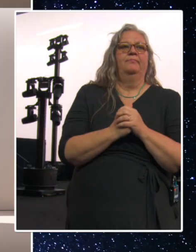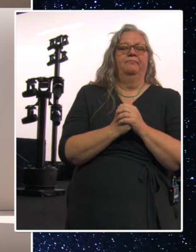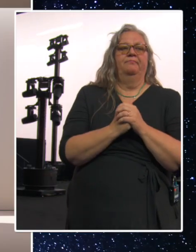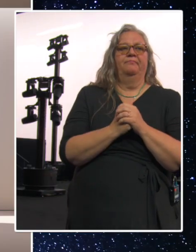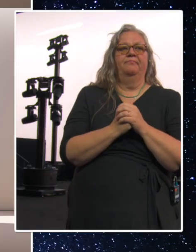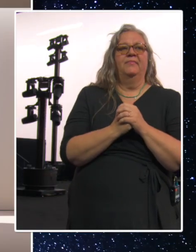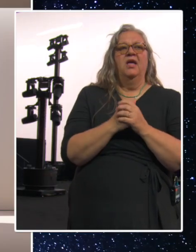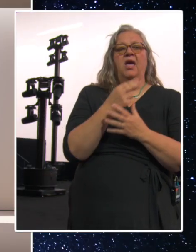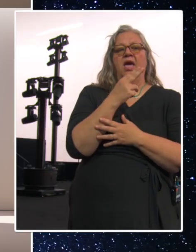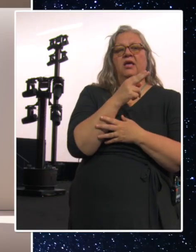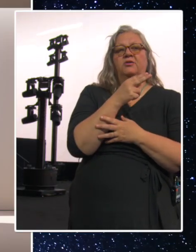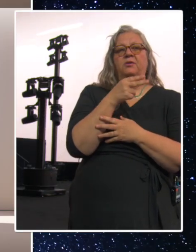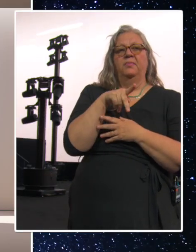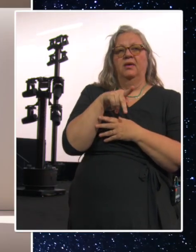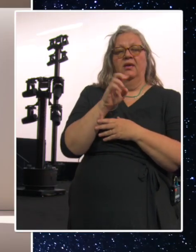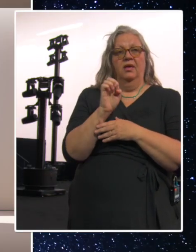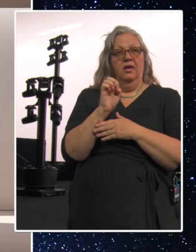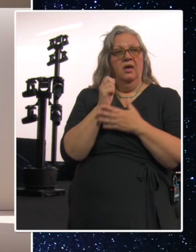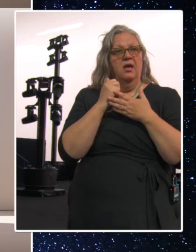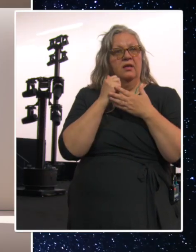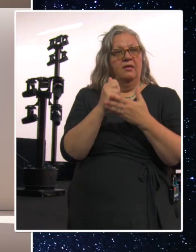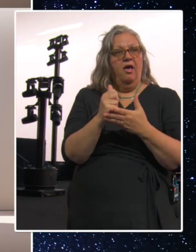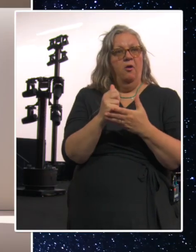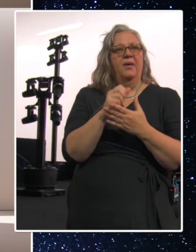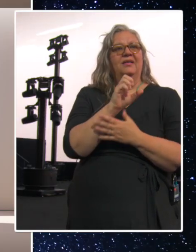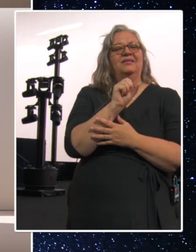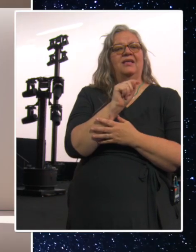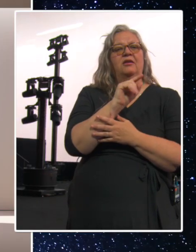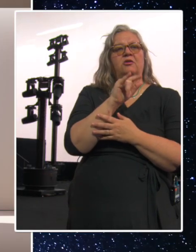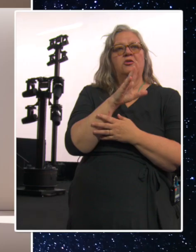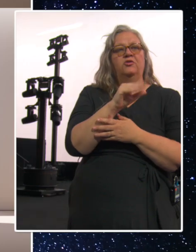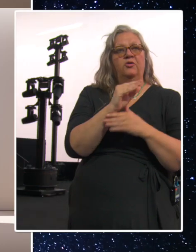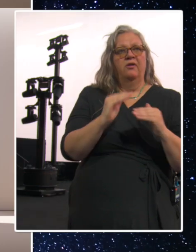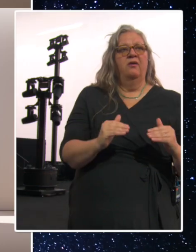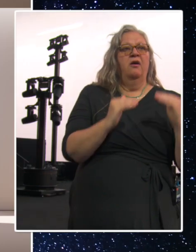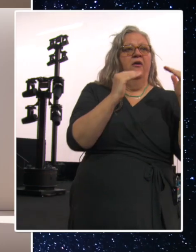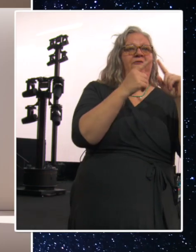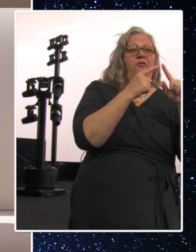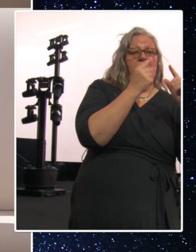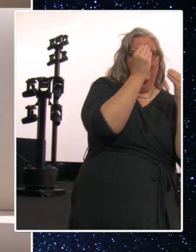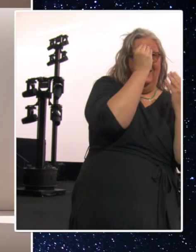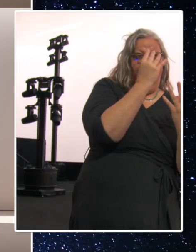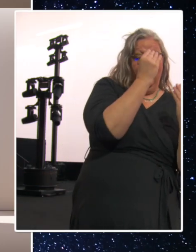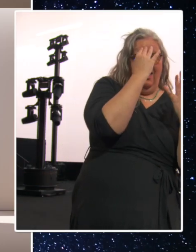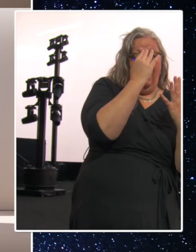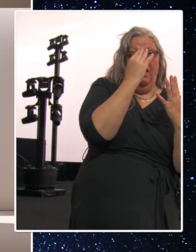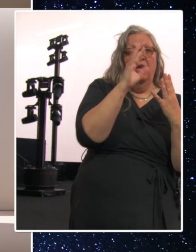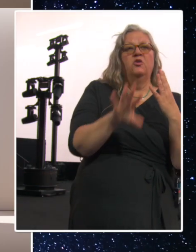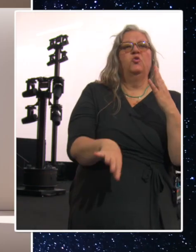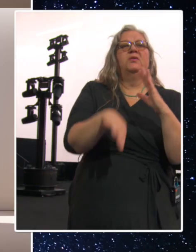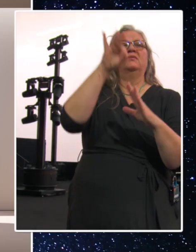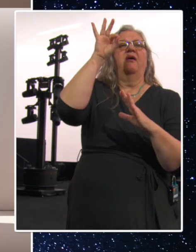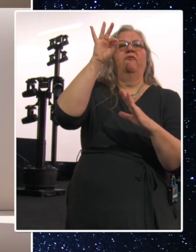HPE's innovation is helping St. Jude advance faster from data to discovery to cure.